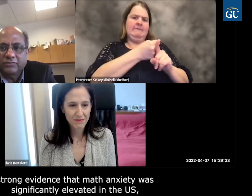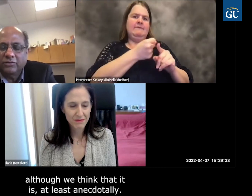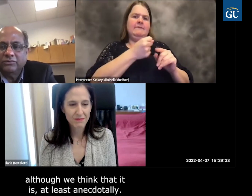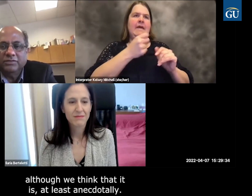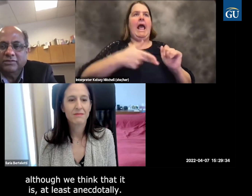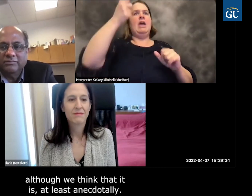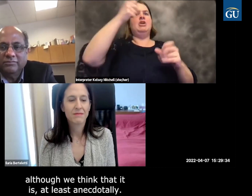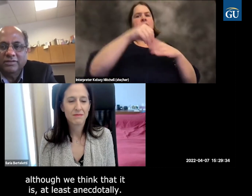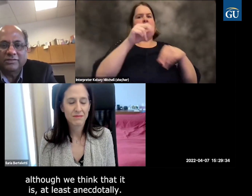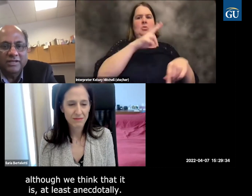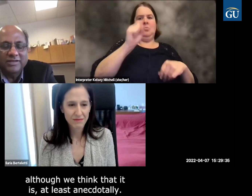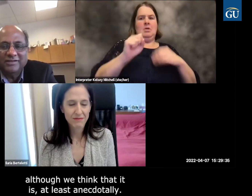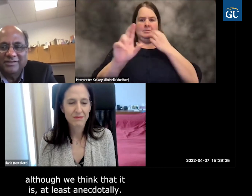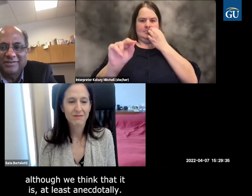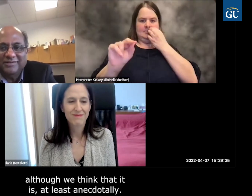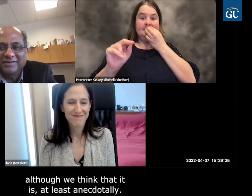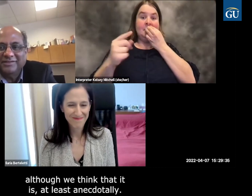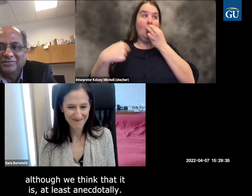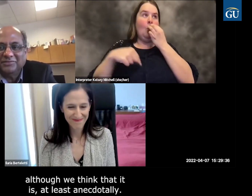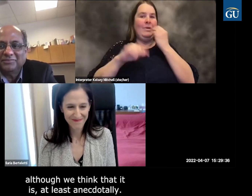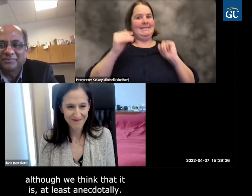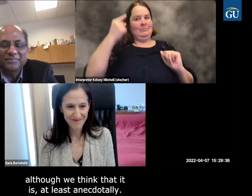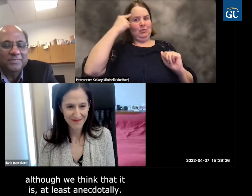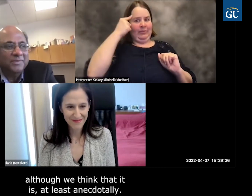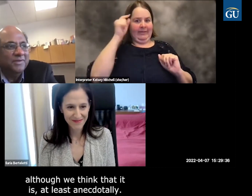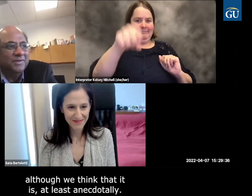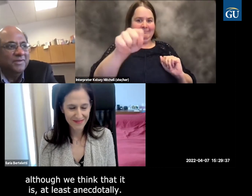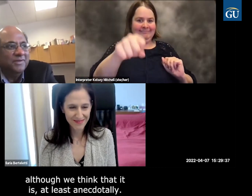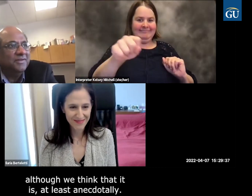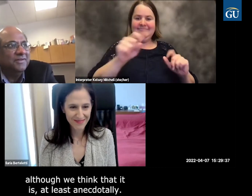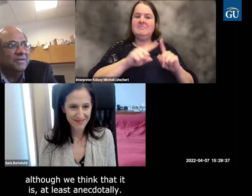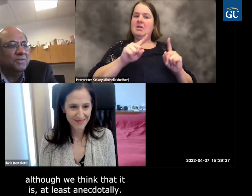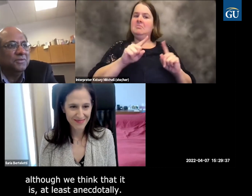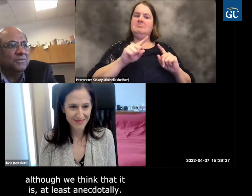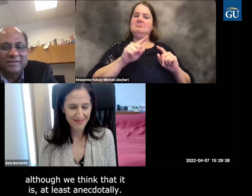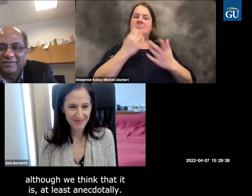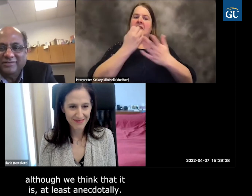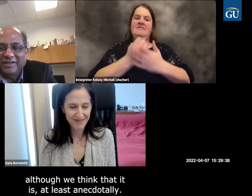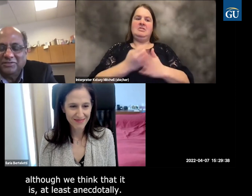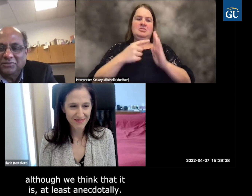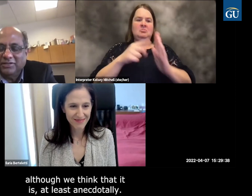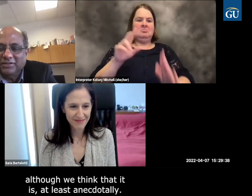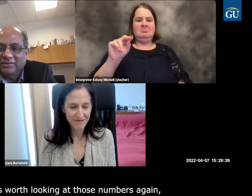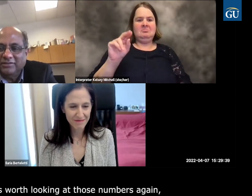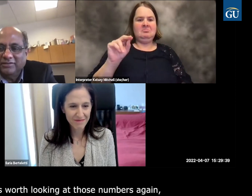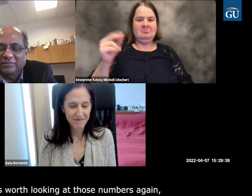although we we think that it is and it's